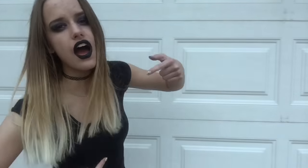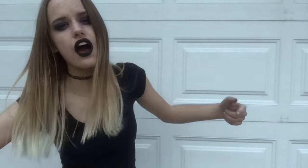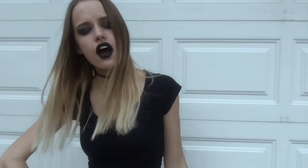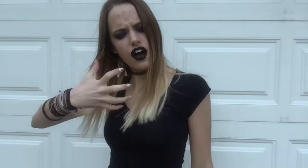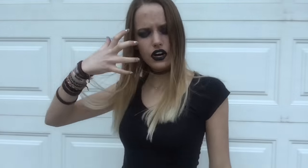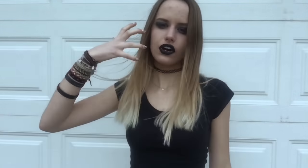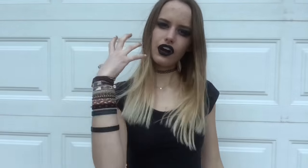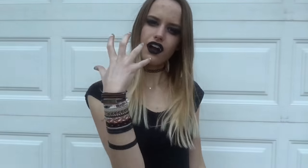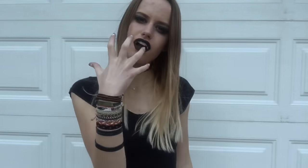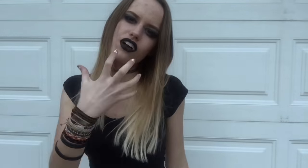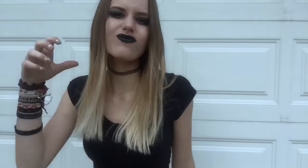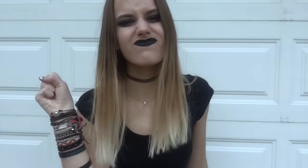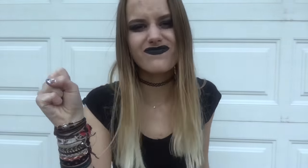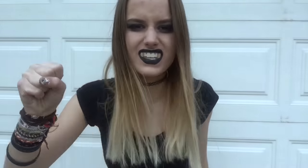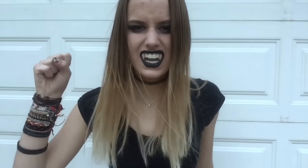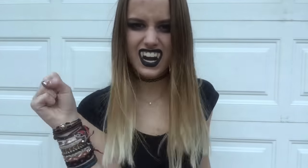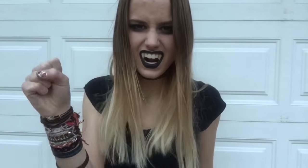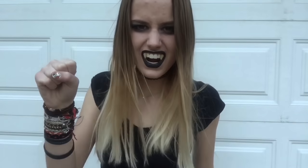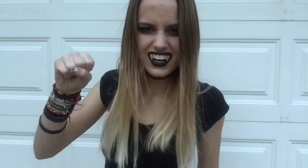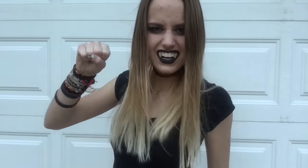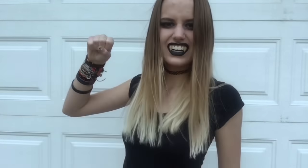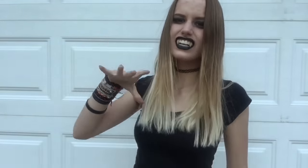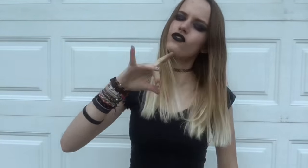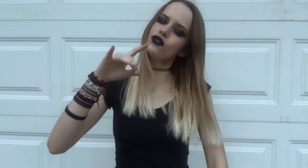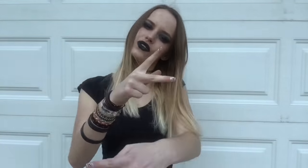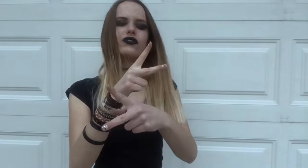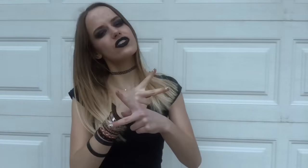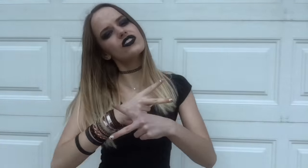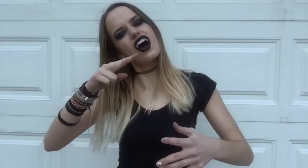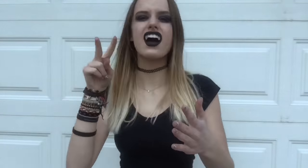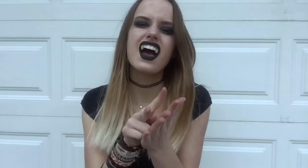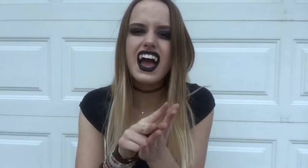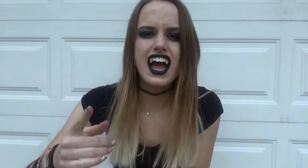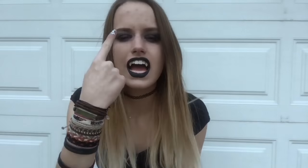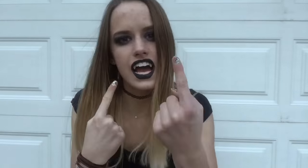Woah, yeah (finders keepers, losers weepers)